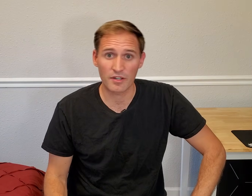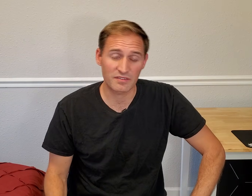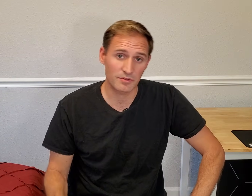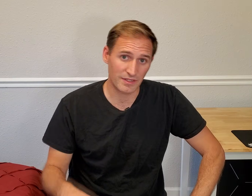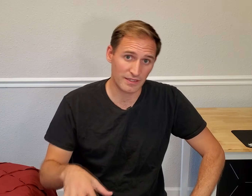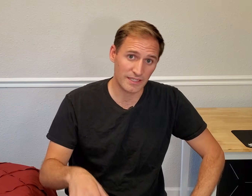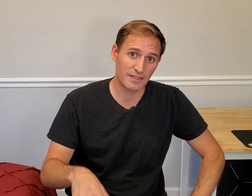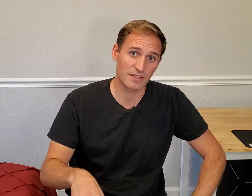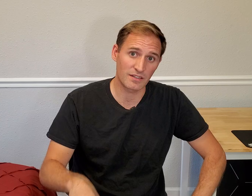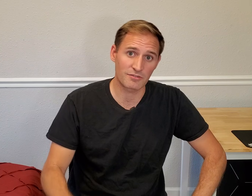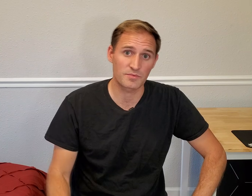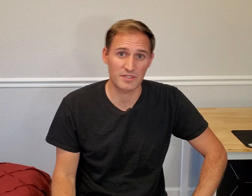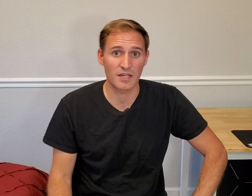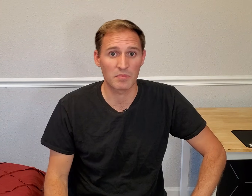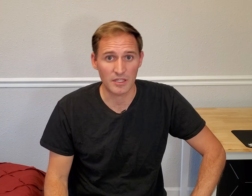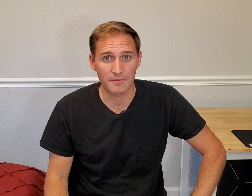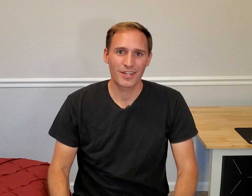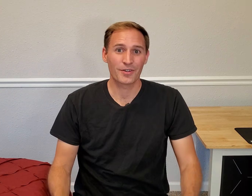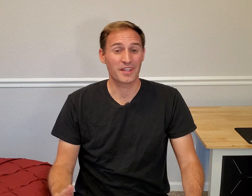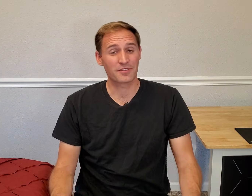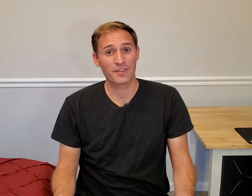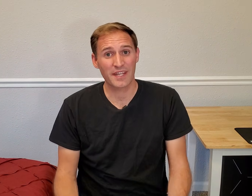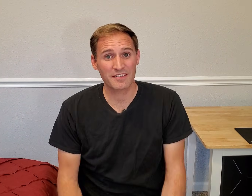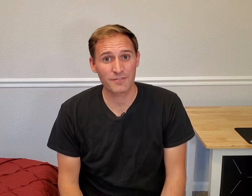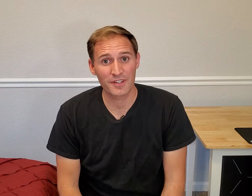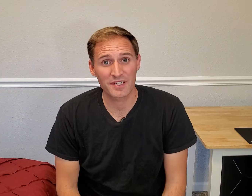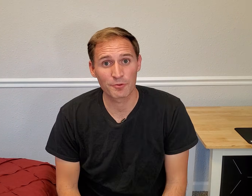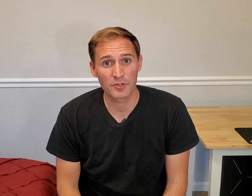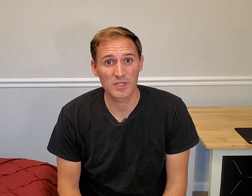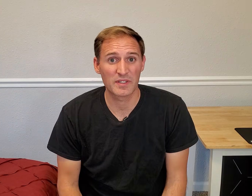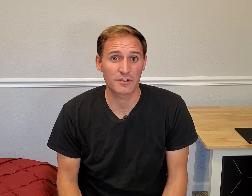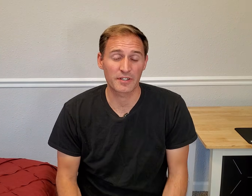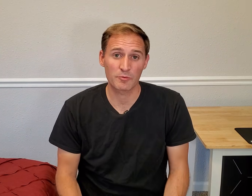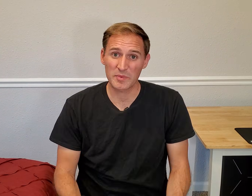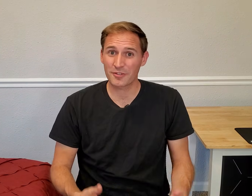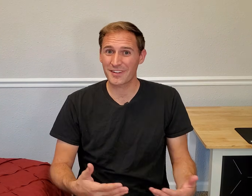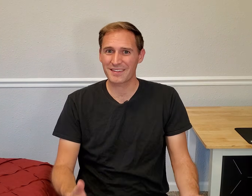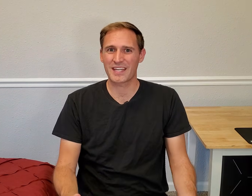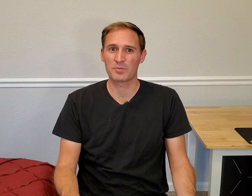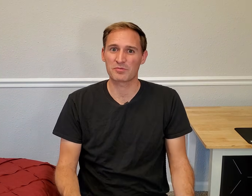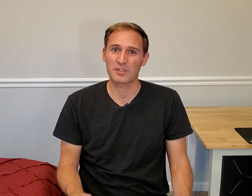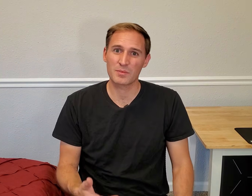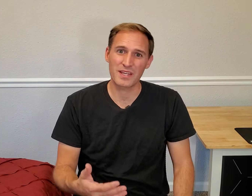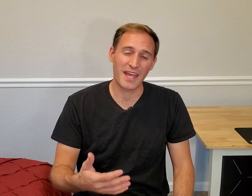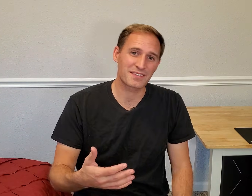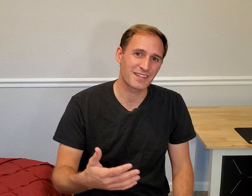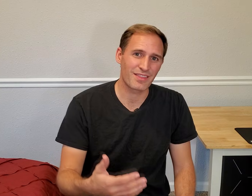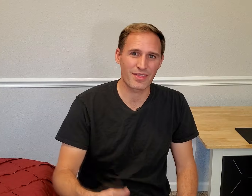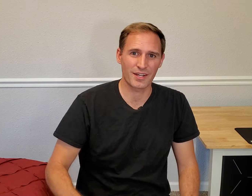also in the link in the description down below. Okay, so the next phrase that we're going to be learning will be turning the tables we're going to be asking their